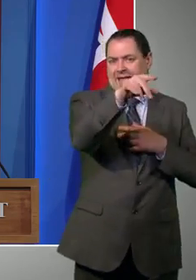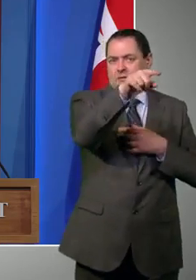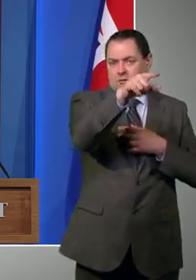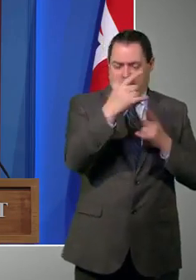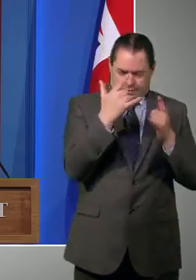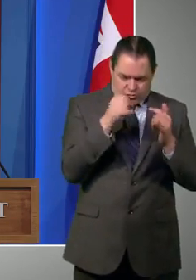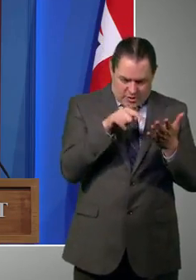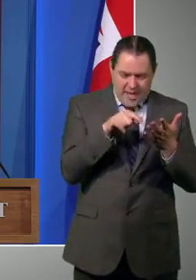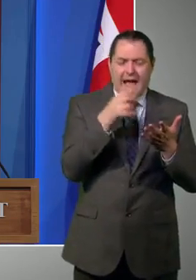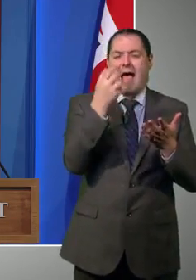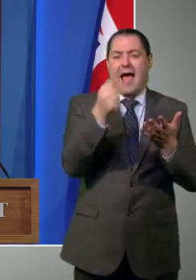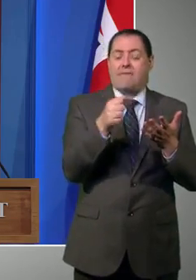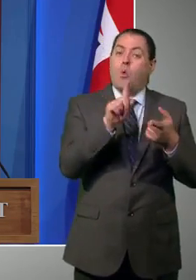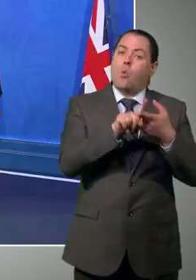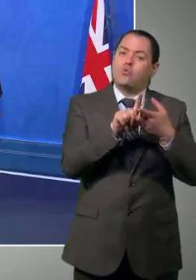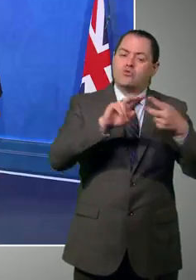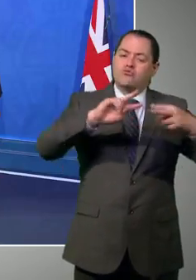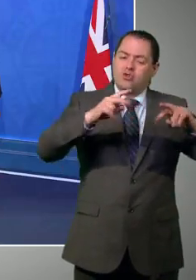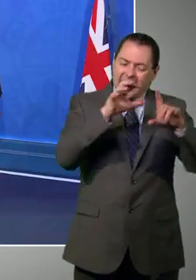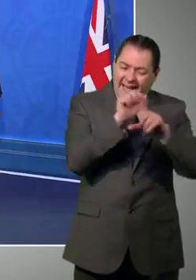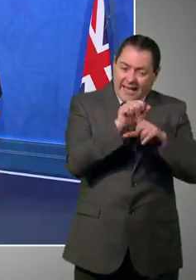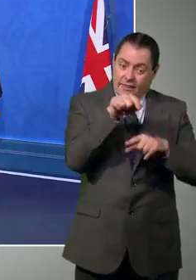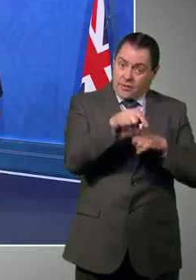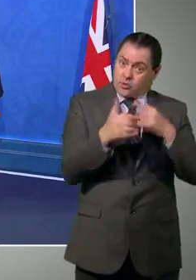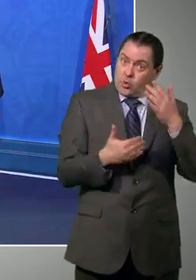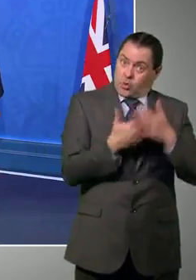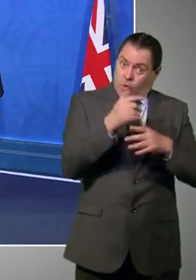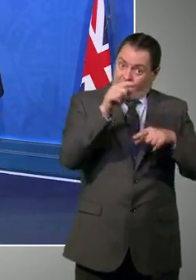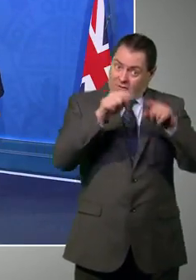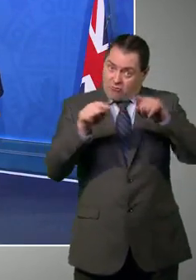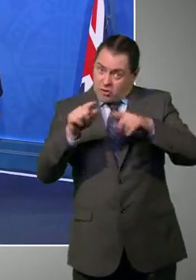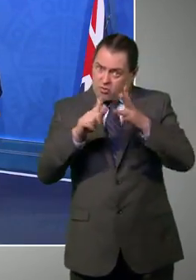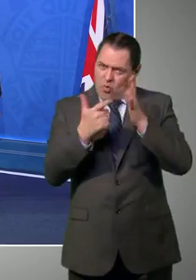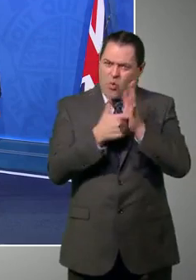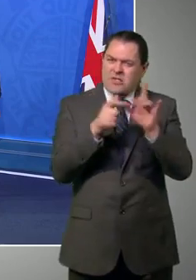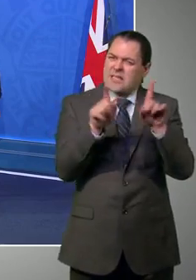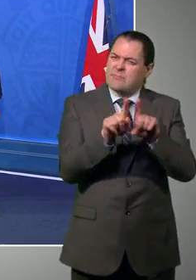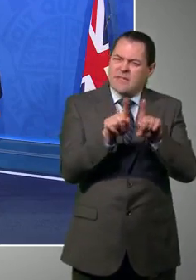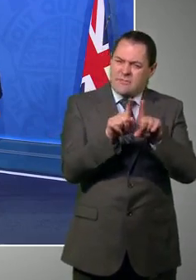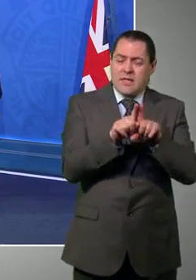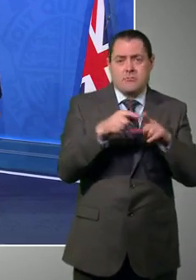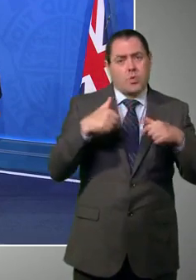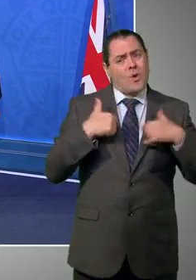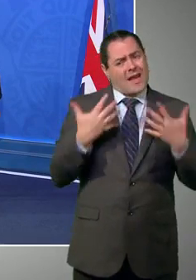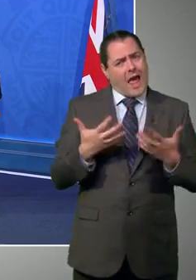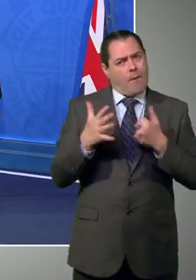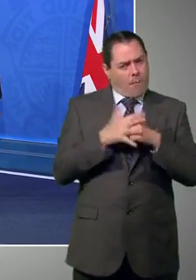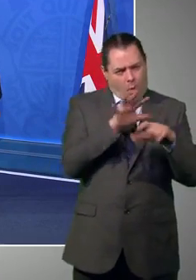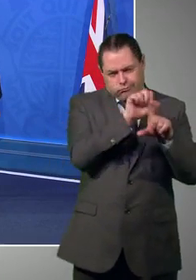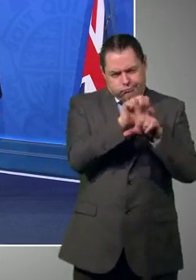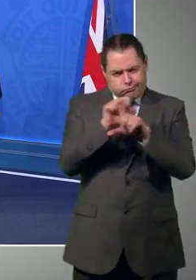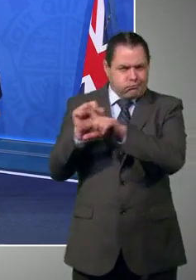top of these things much more quickly now. thanks very much next question from Steve